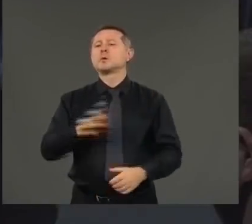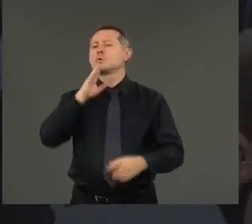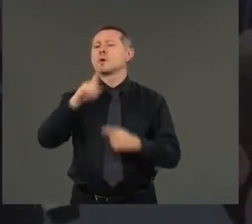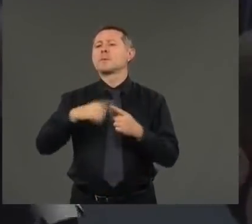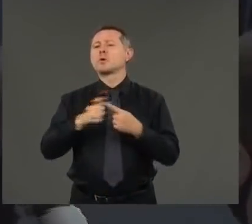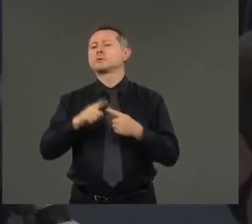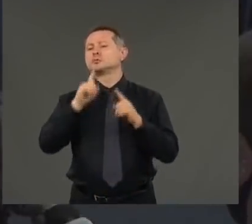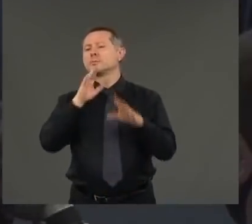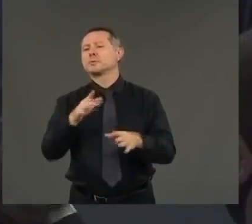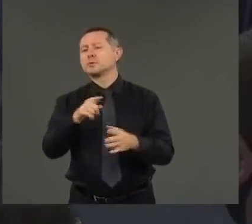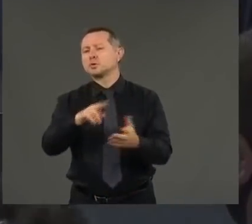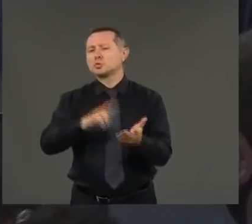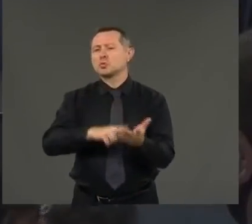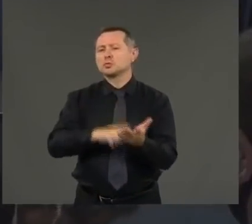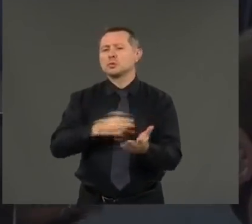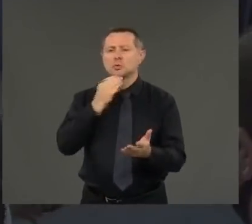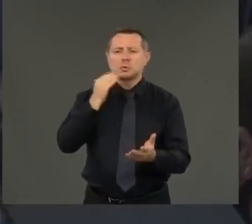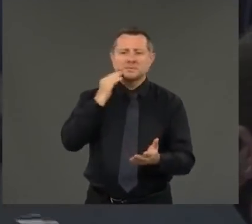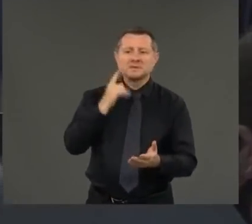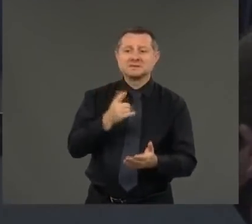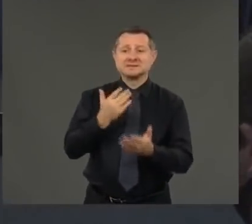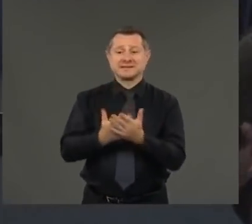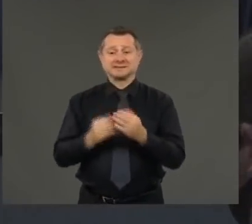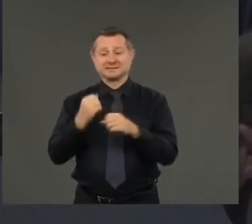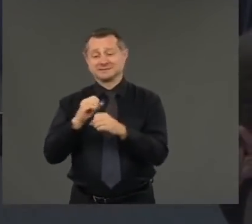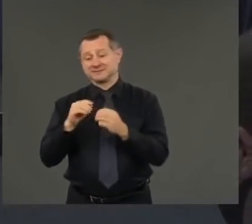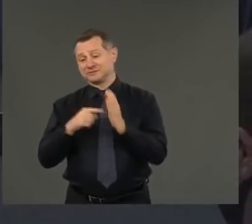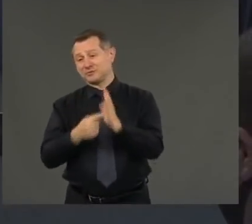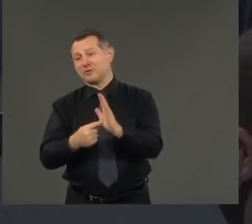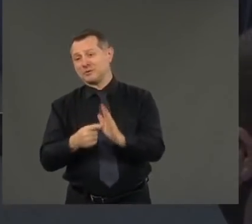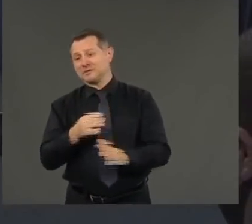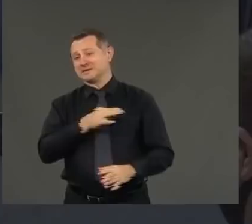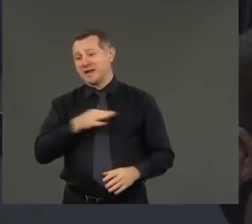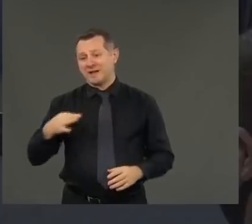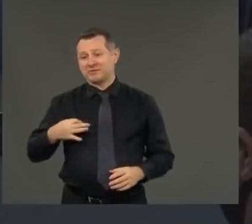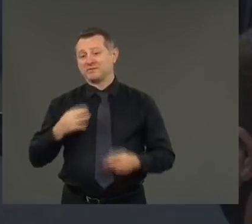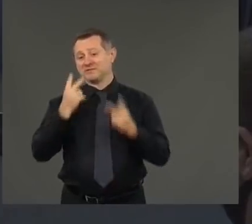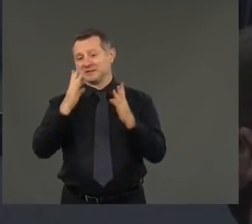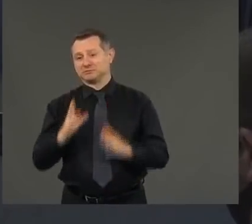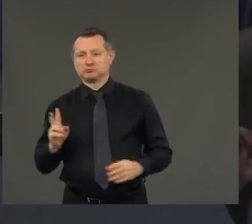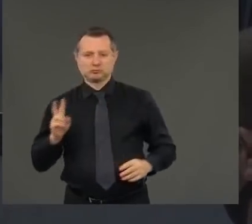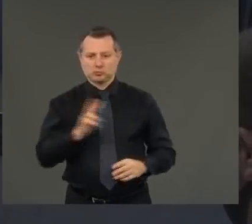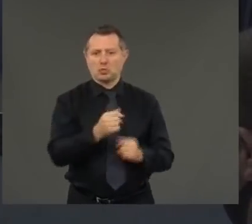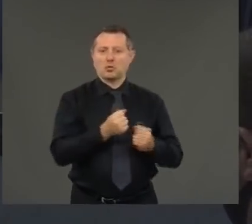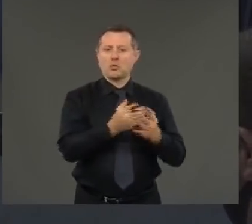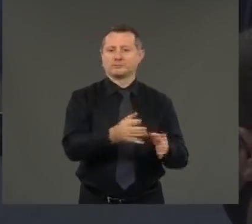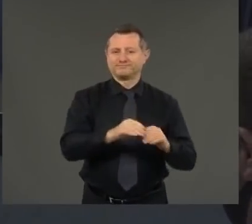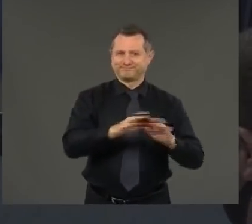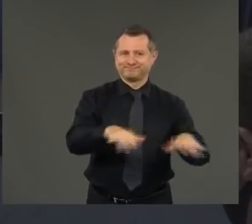GOVERNOR, IF I COULD ASK YOU ABOUT THIS DOH REPORT REGARDING SPECIFICALLY NURSING HOMES, IT